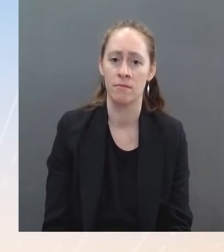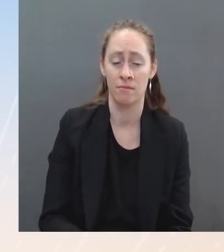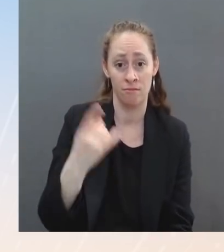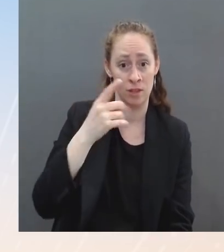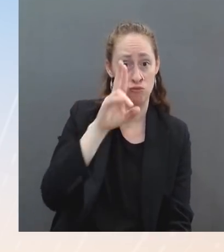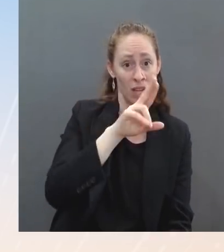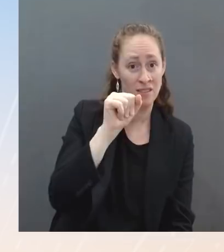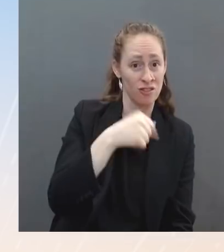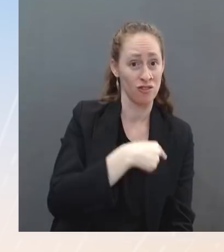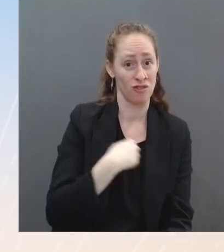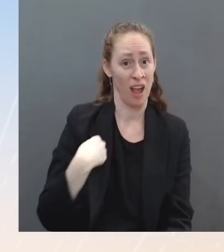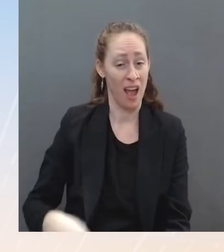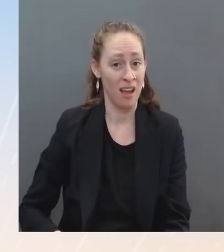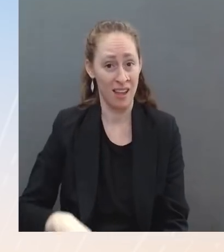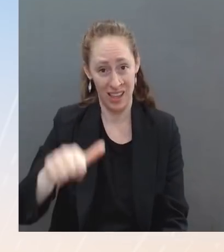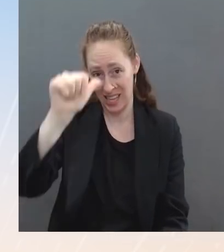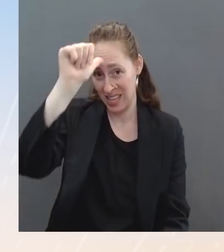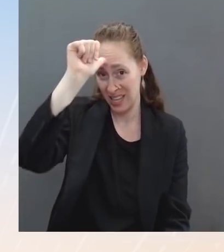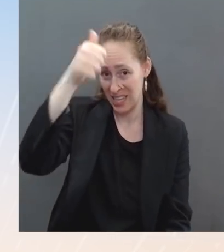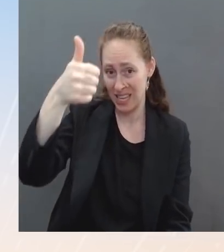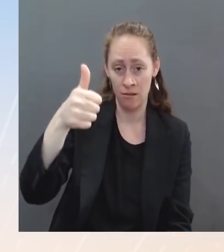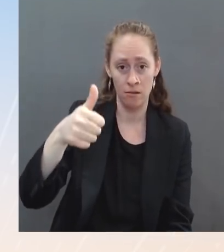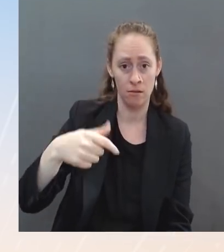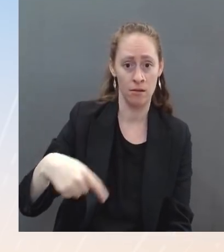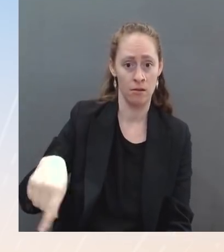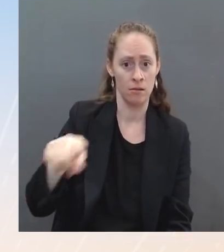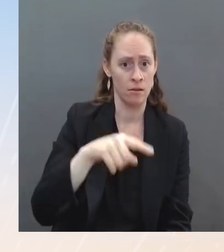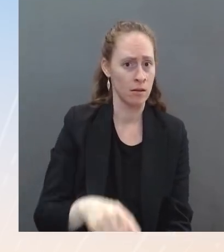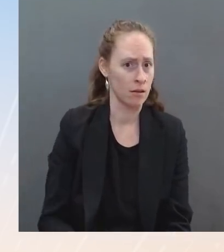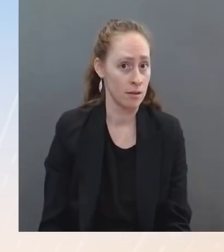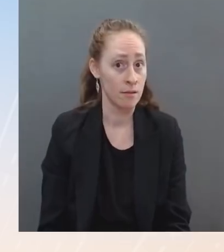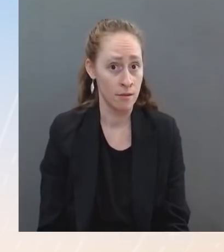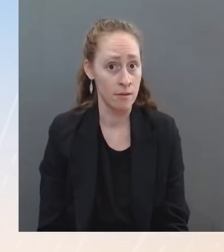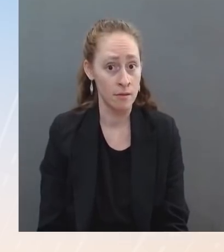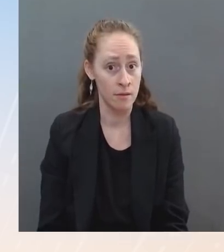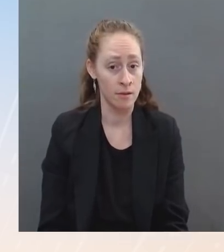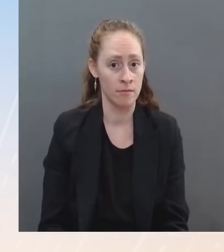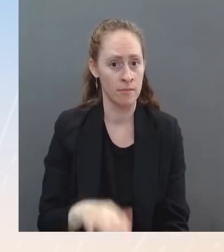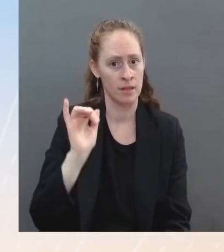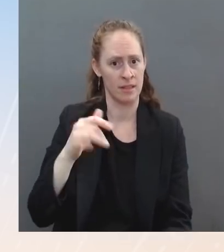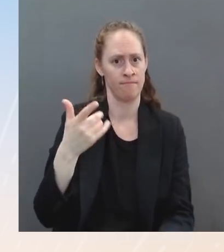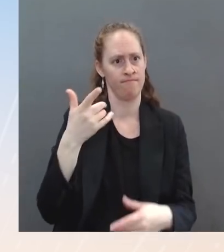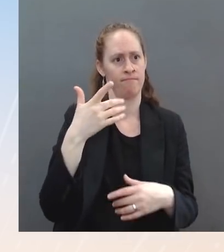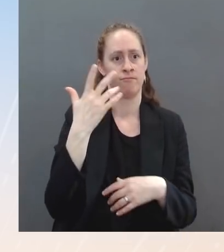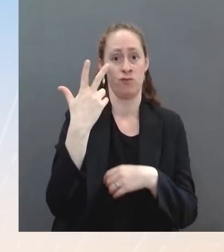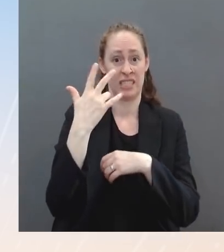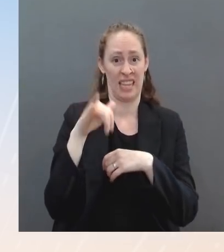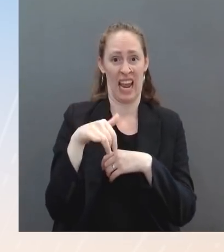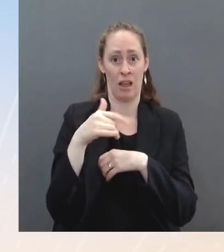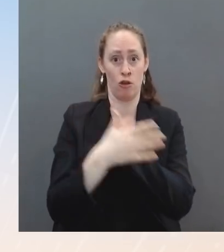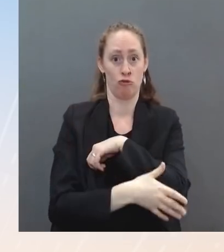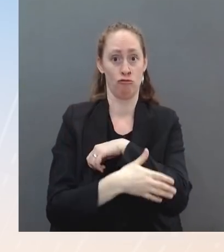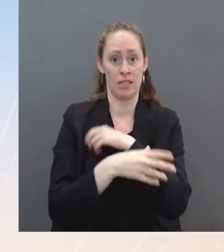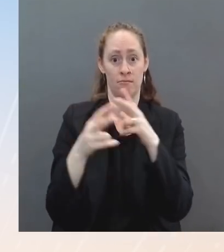top three consumers of oil? Mr. Deese: So, in terms -- what -- when we're talking about collective releases,